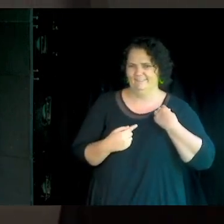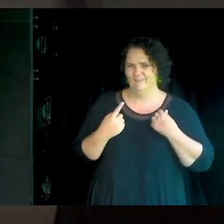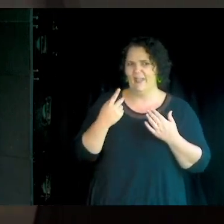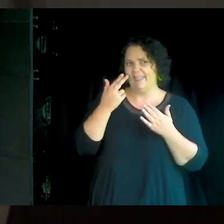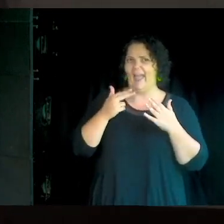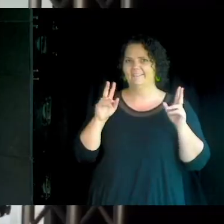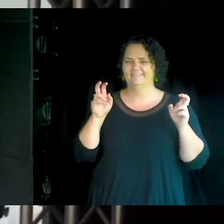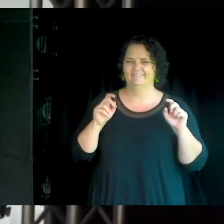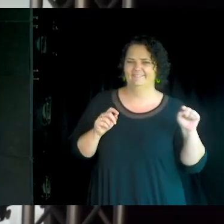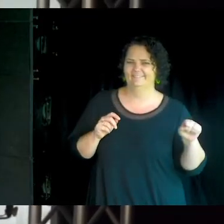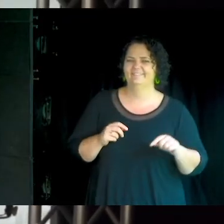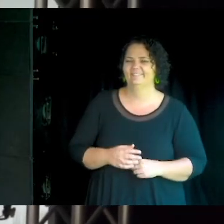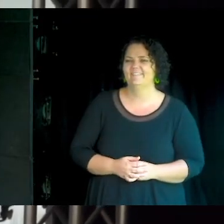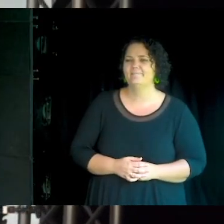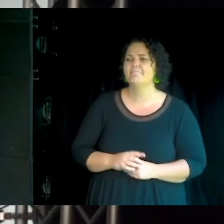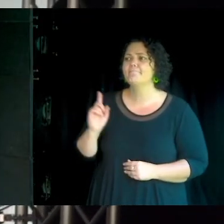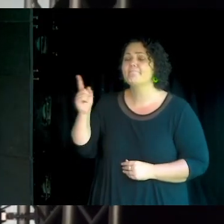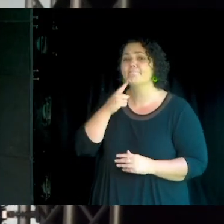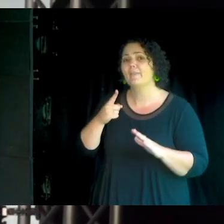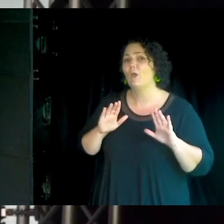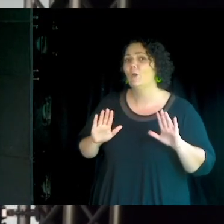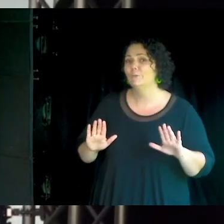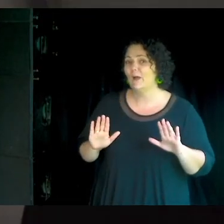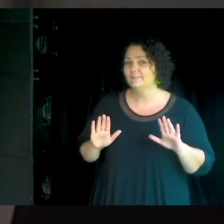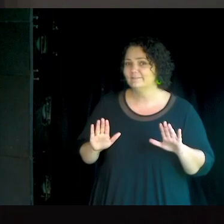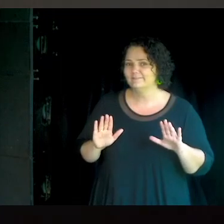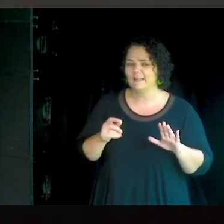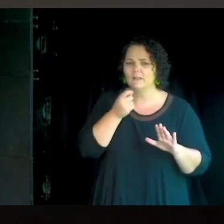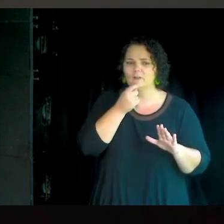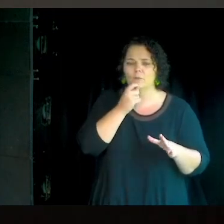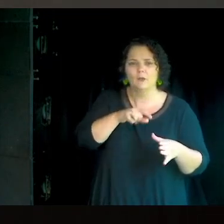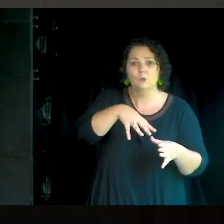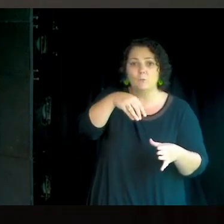so Emily said like I have to wait until smoke come out then I can fry my eggs